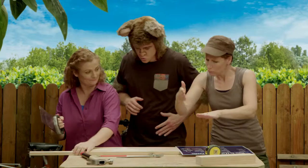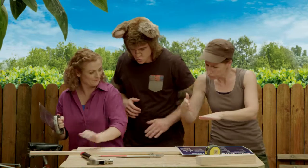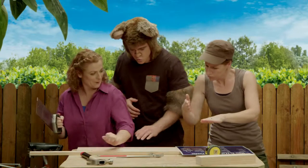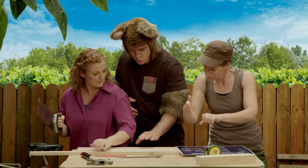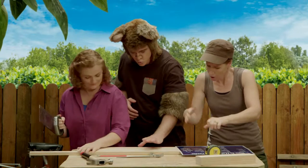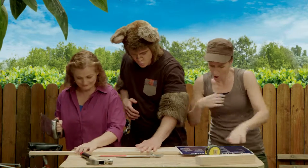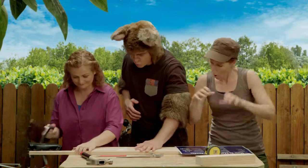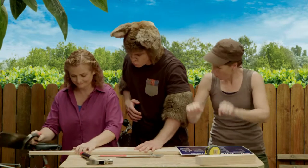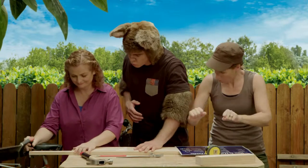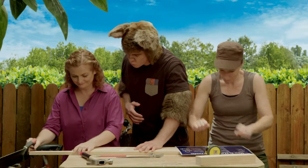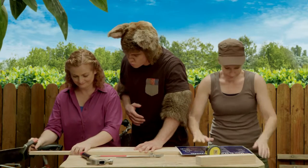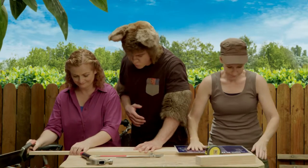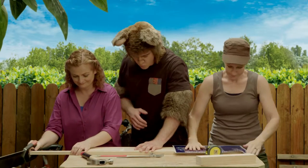You cut it and I’ll hold it.